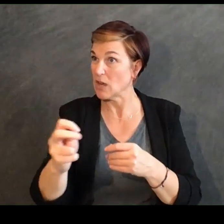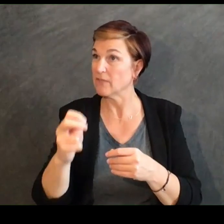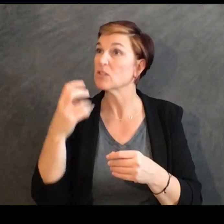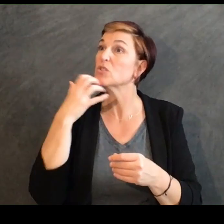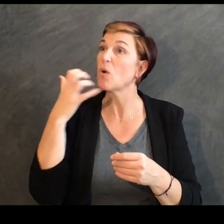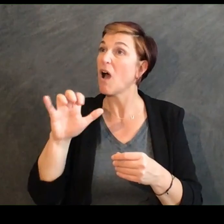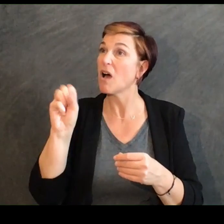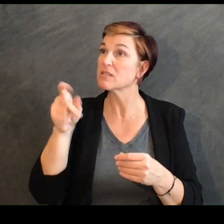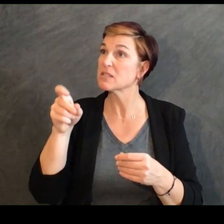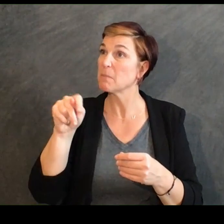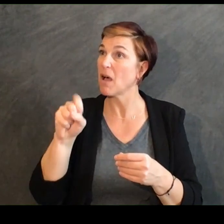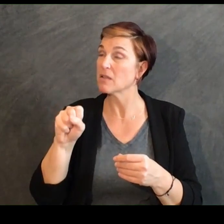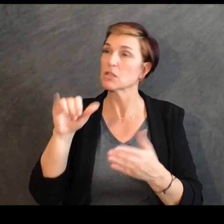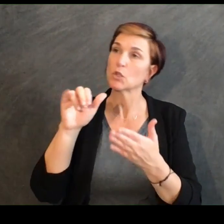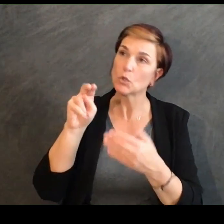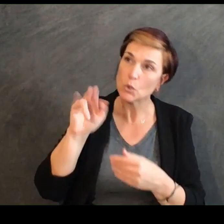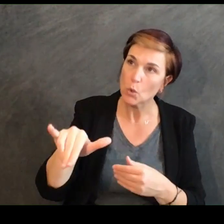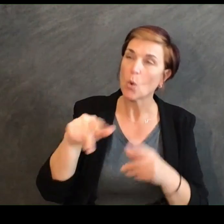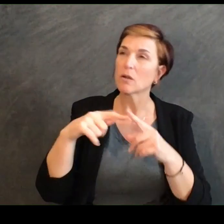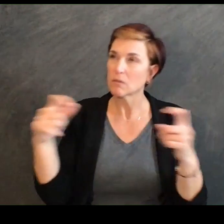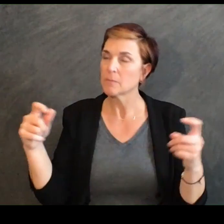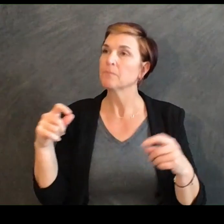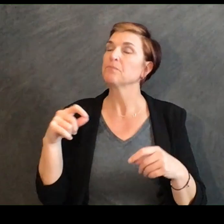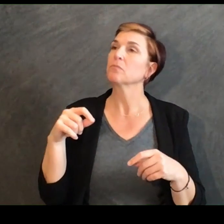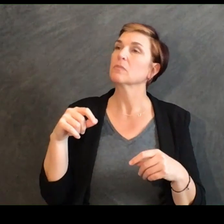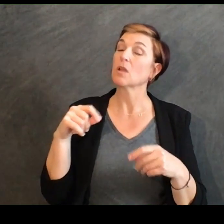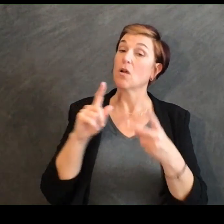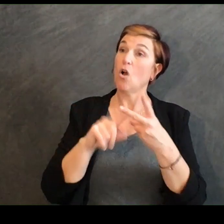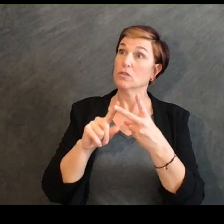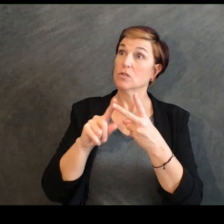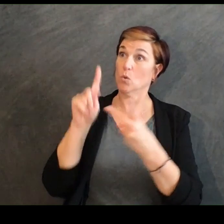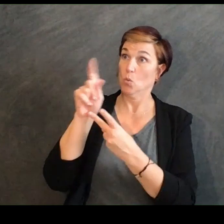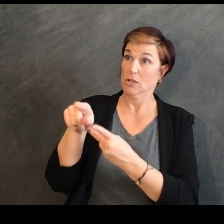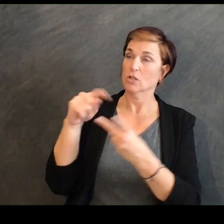and a follow up on Brazil you're asking people who come back from America from